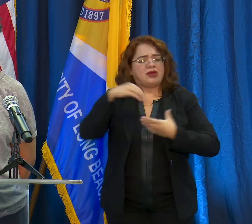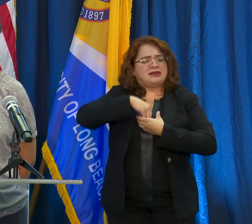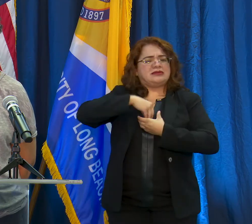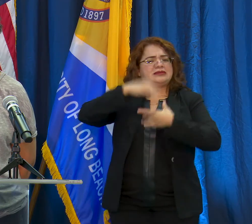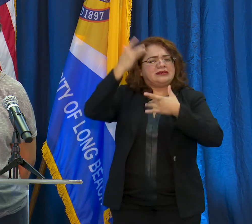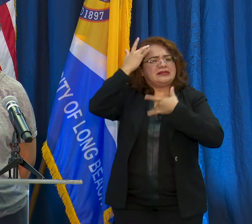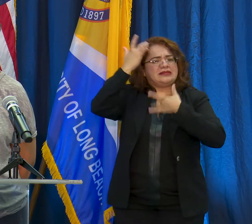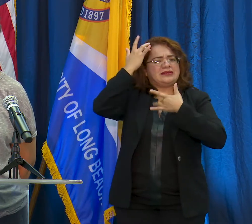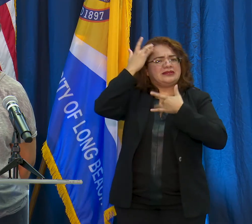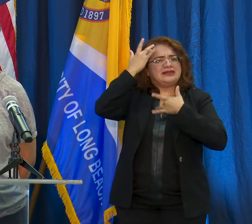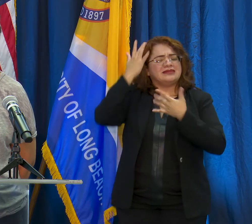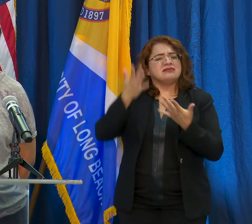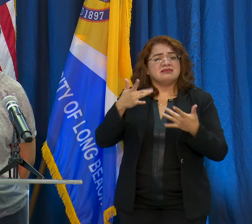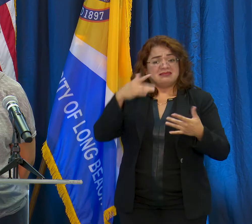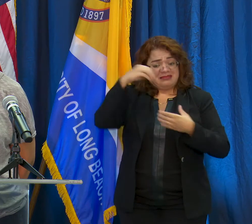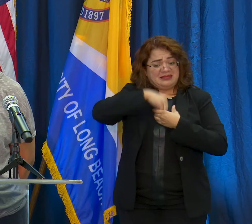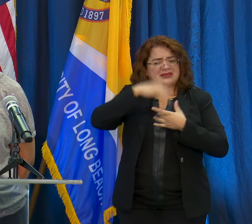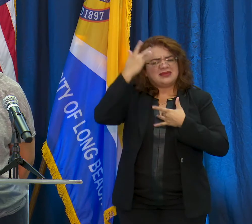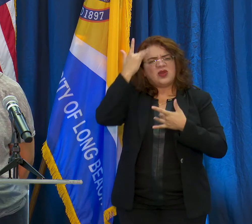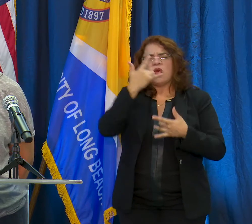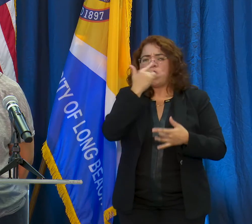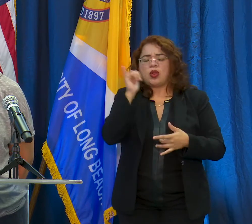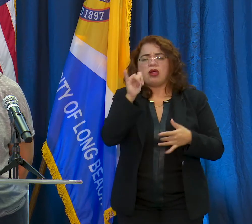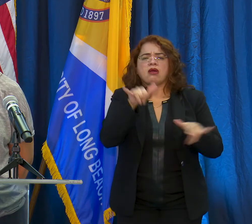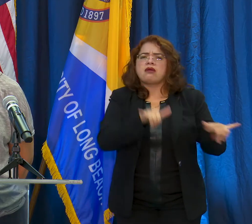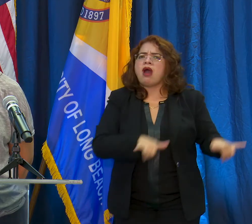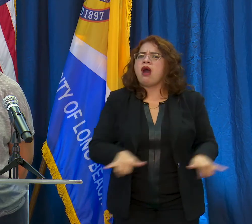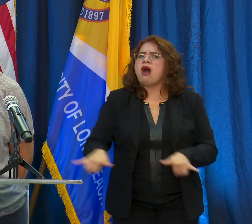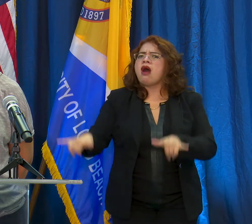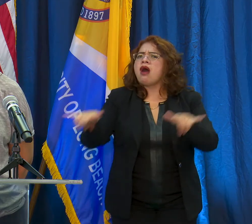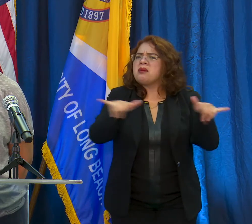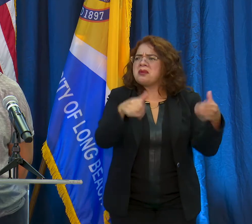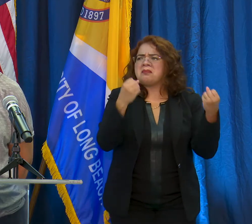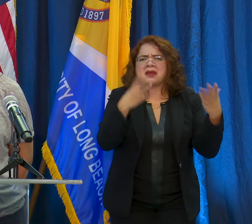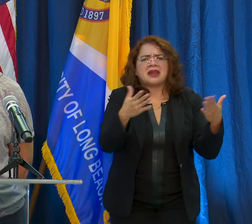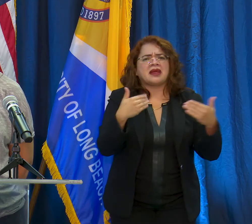conditions are very common in our population, including things like